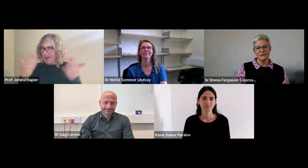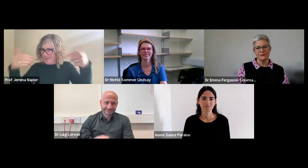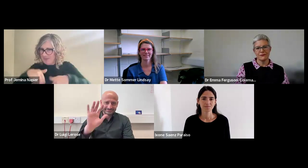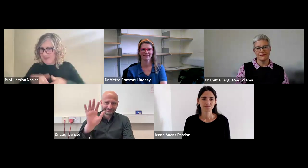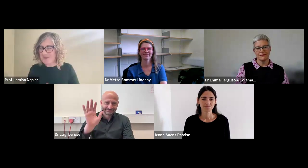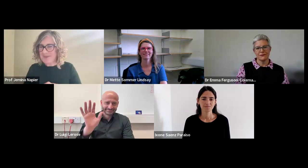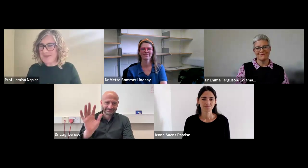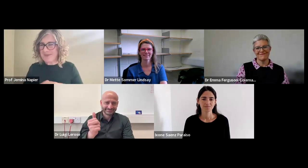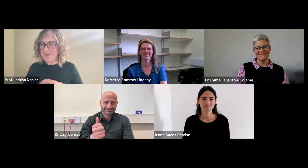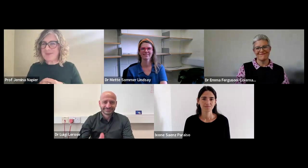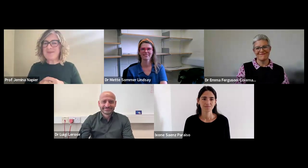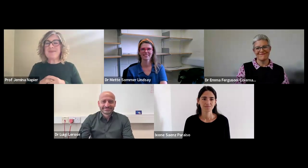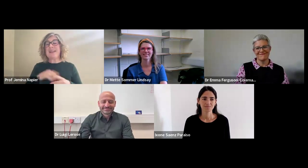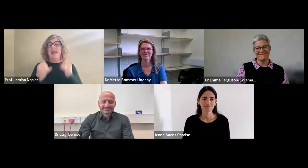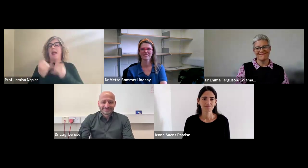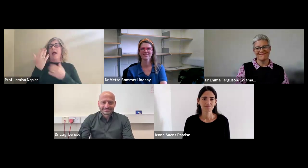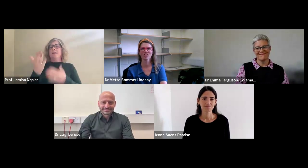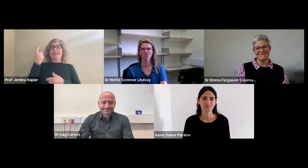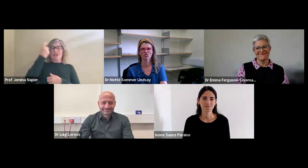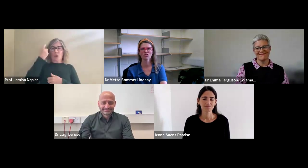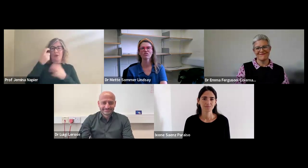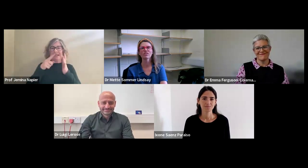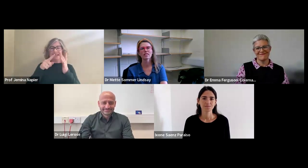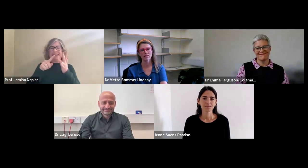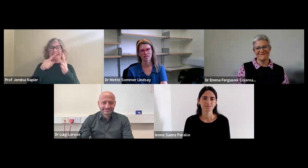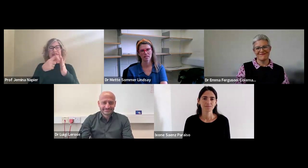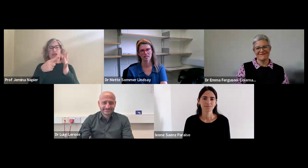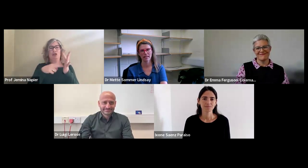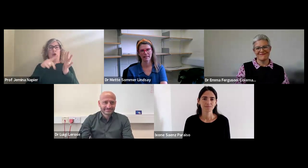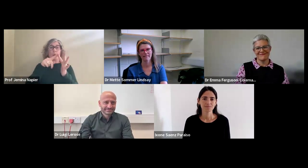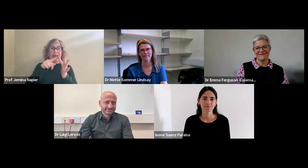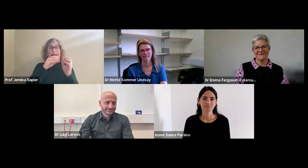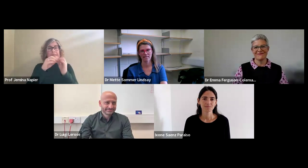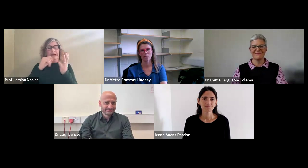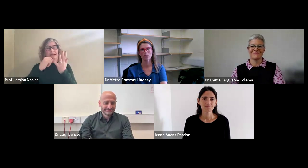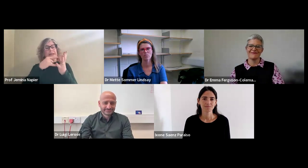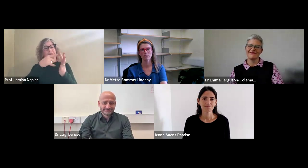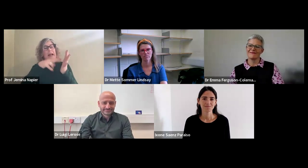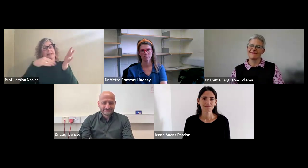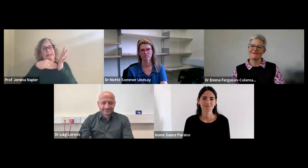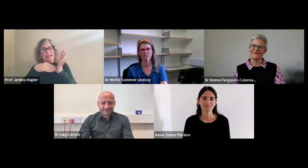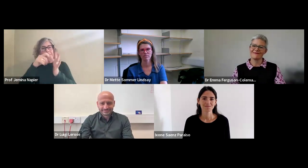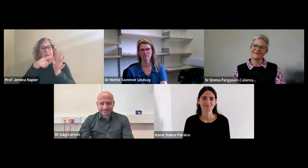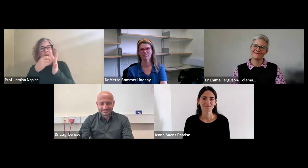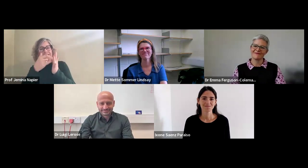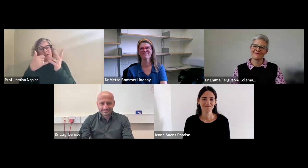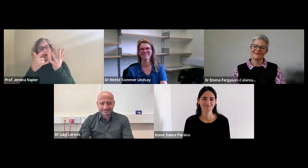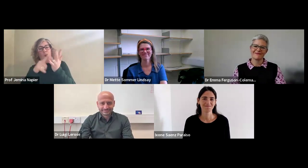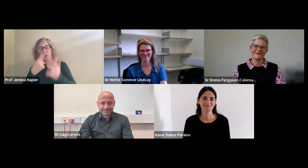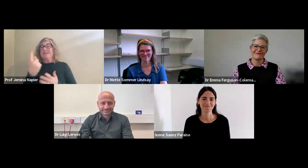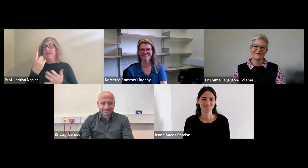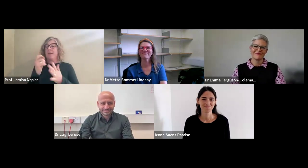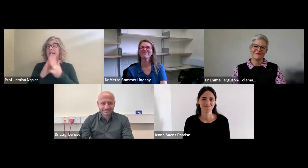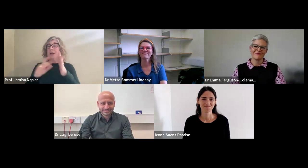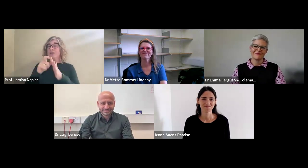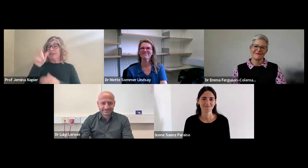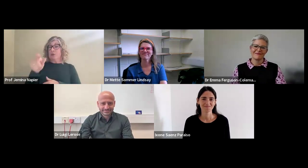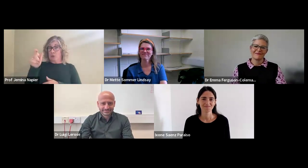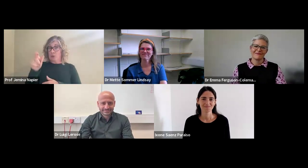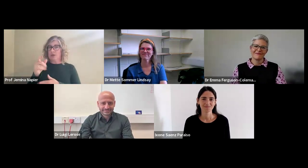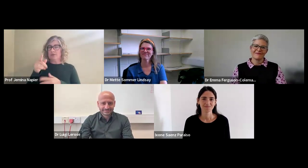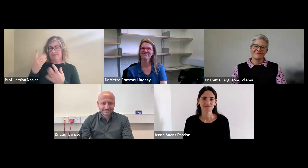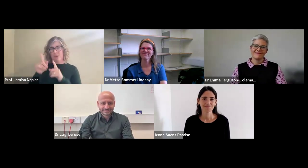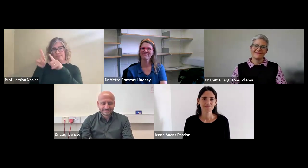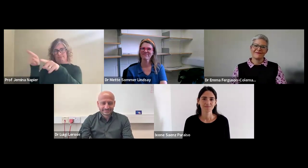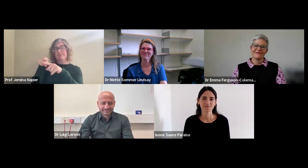so hi and welcome to Luigi! And last but not least is Ixone Saenz Paraiso. Now she's a PhD student